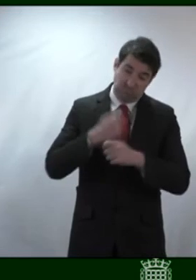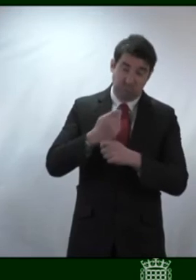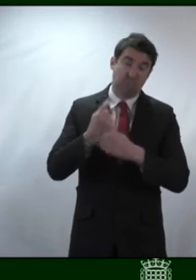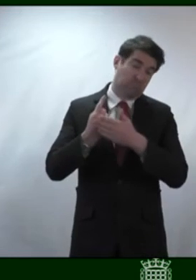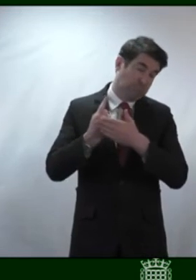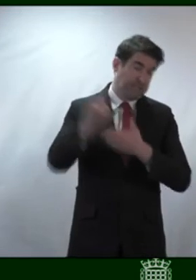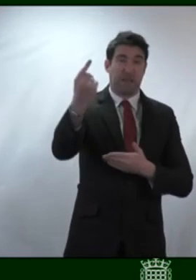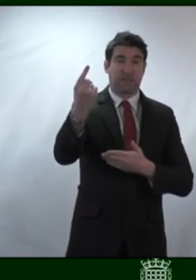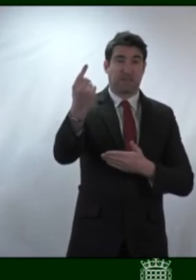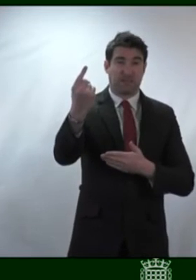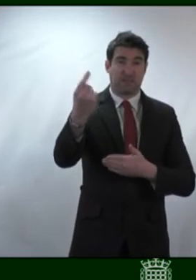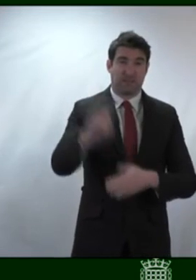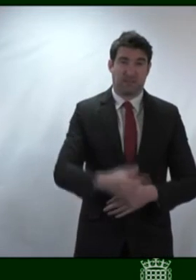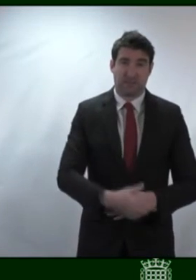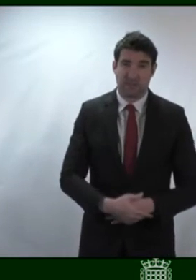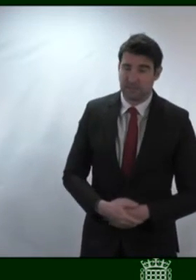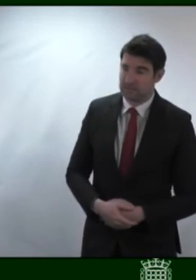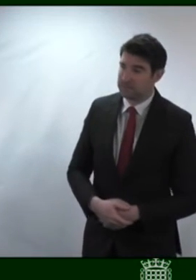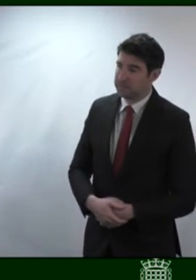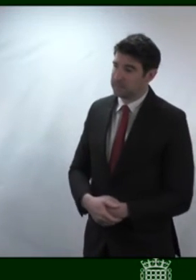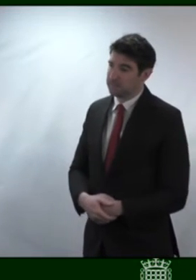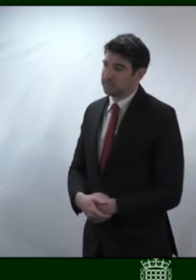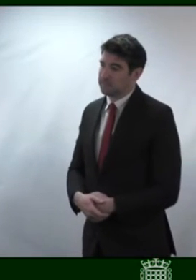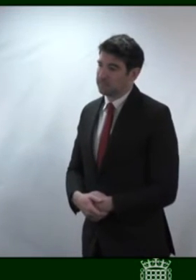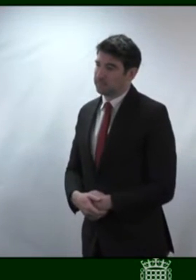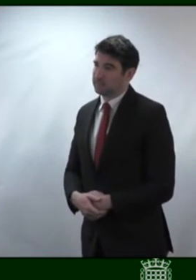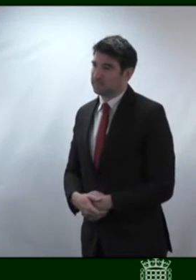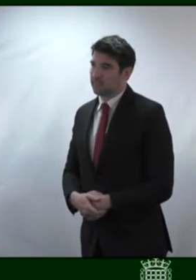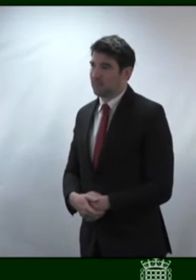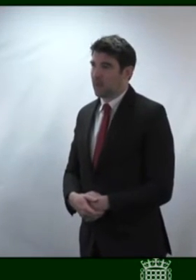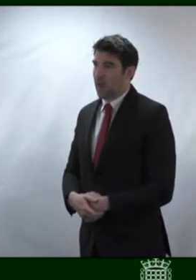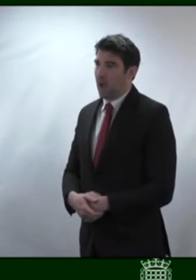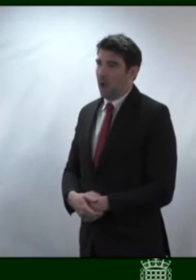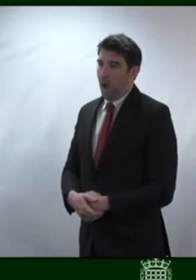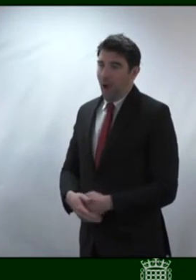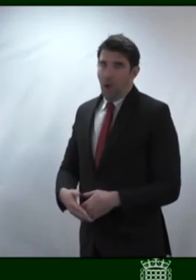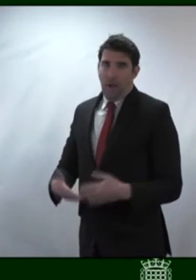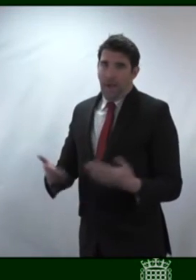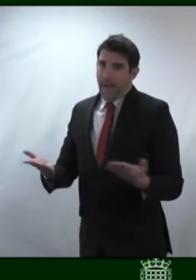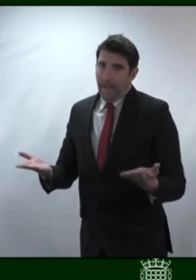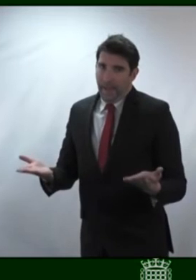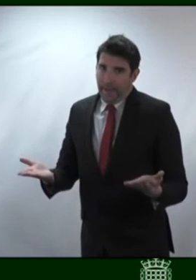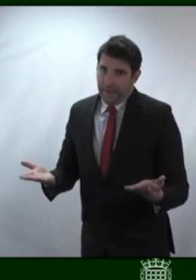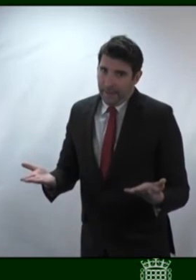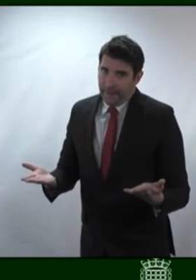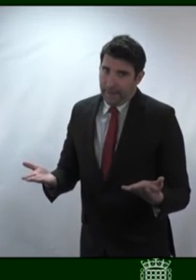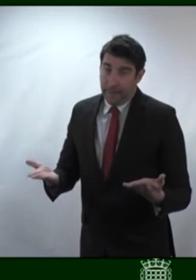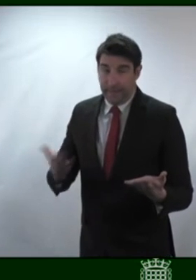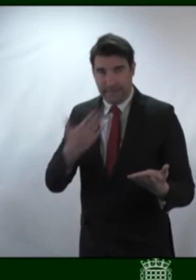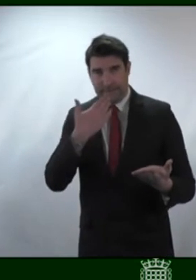Again, despite the gloom that the right hon. Gentleman seeks to spread about